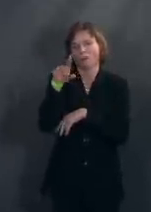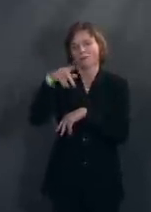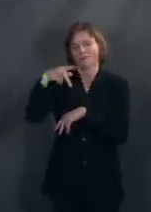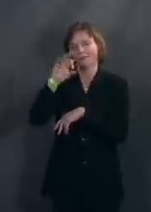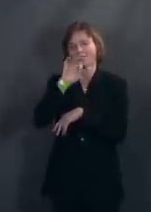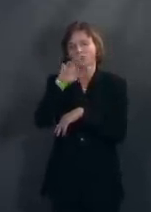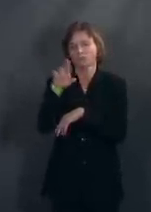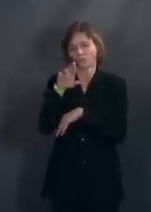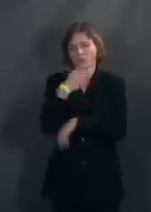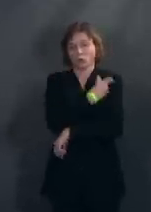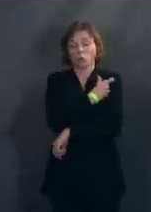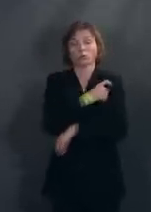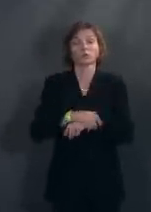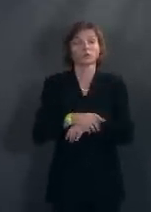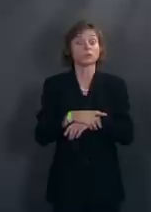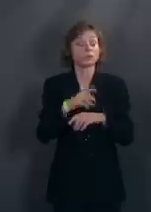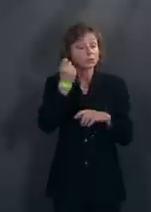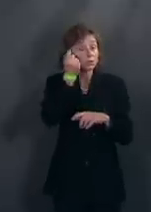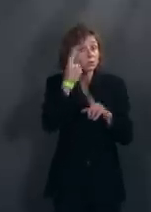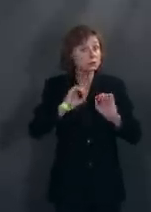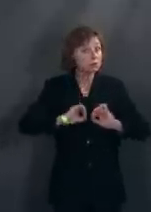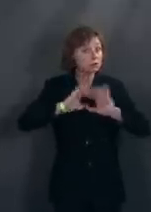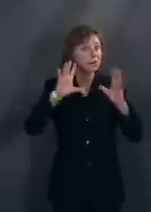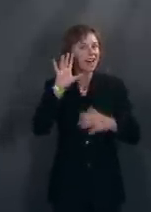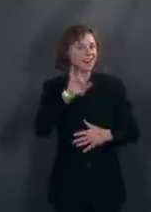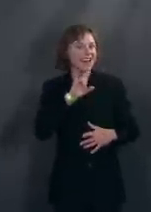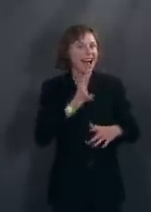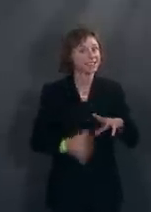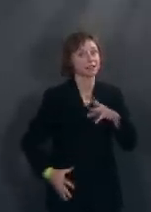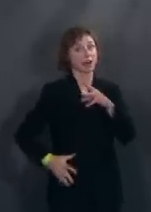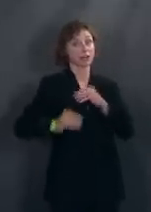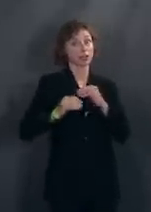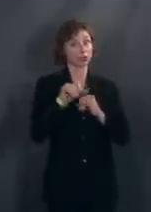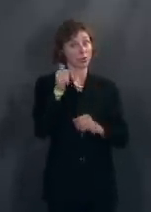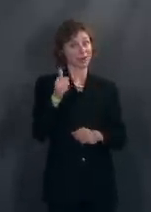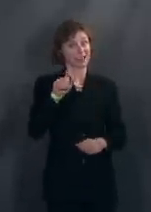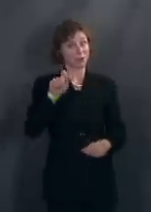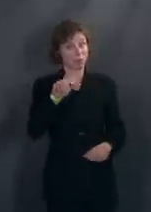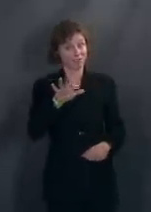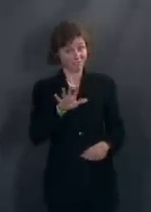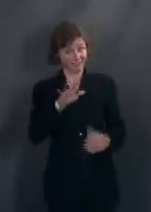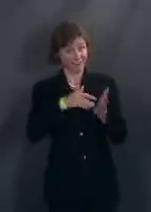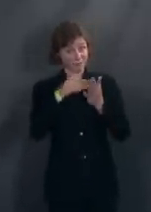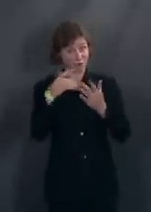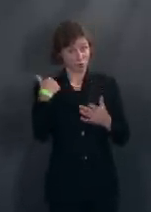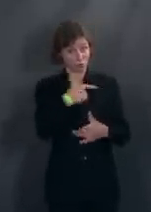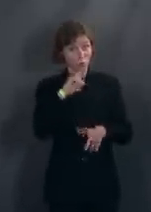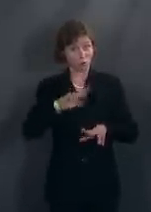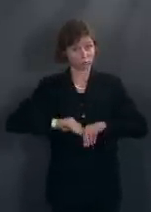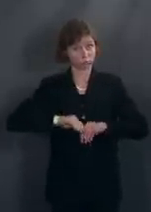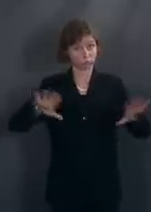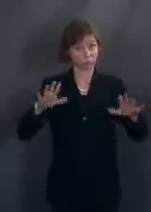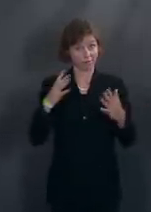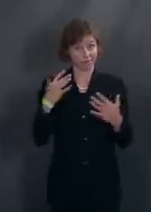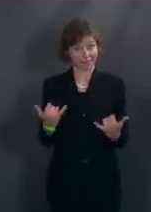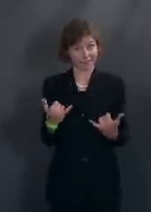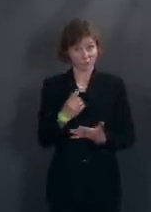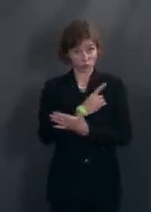To be clear, this is on top of the 10.5 million doses we will ship this week. I also want to be clear that we are delivering on our commitment